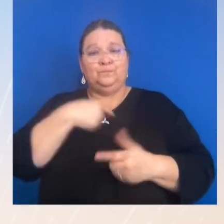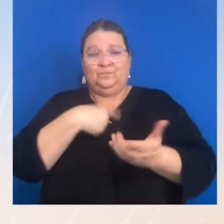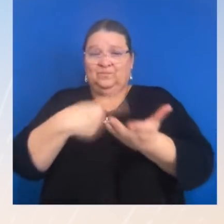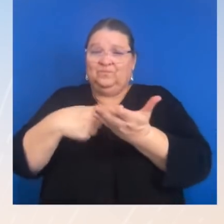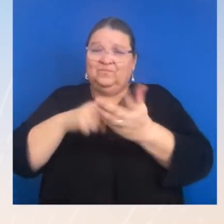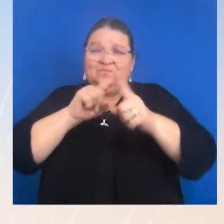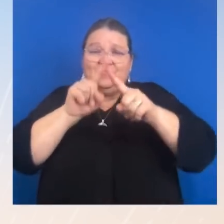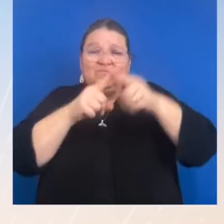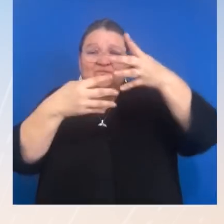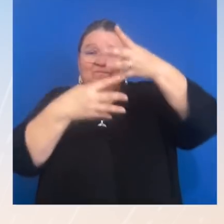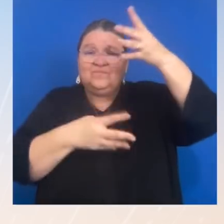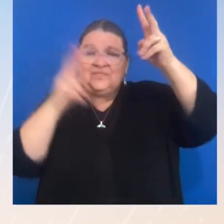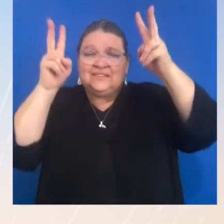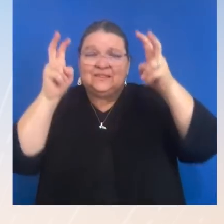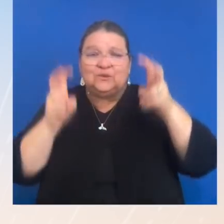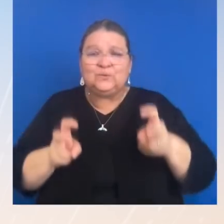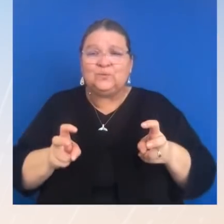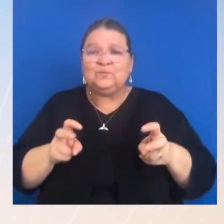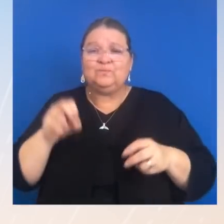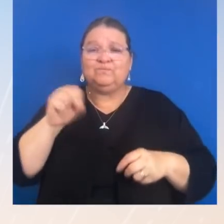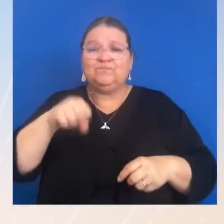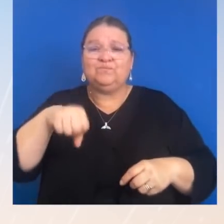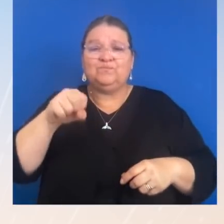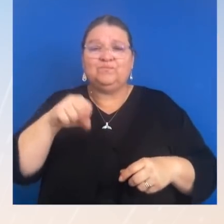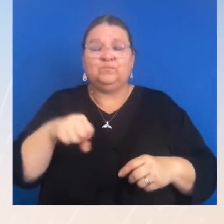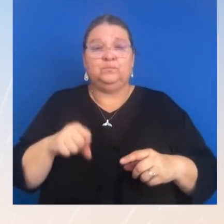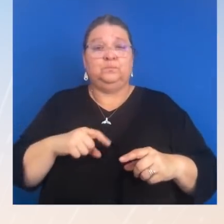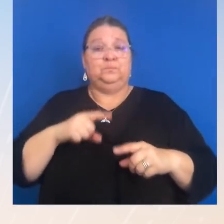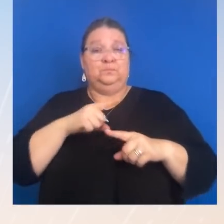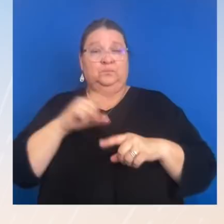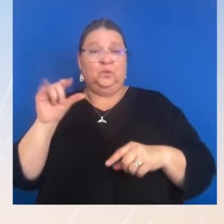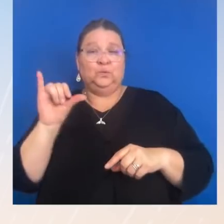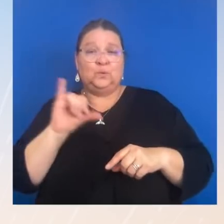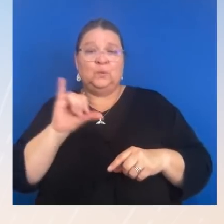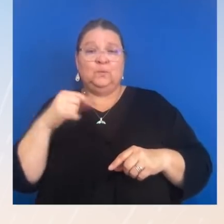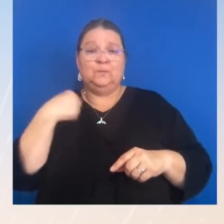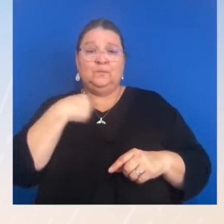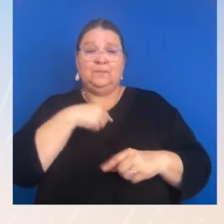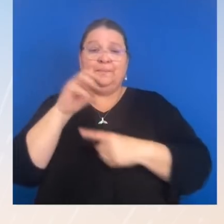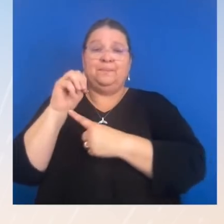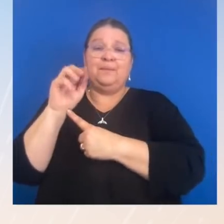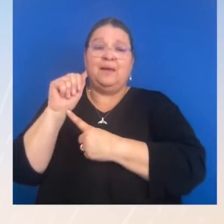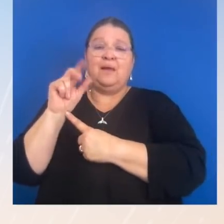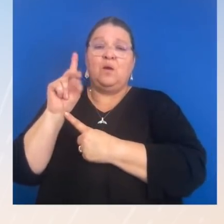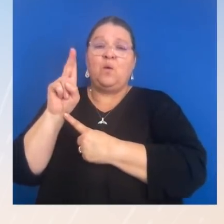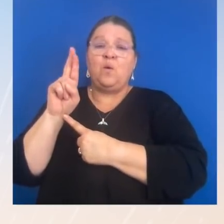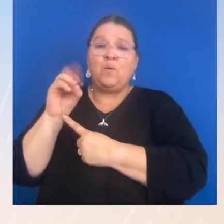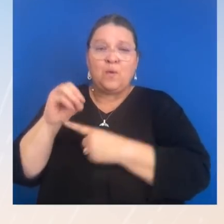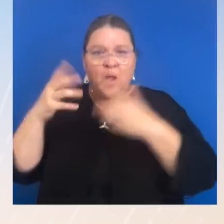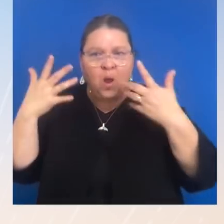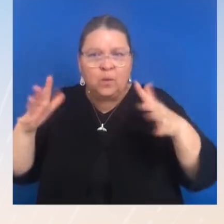including Maduro committing to engage with talks with the opposition, that have happened over the last couple of days.